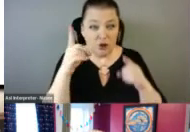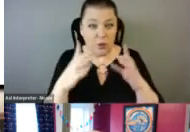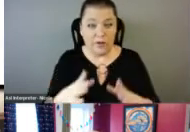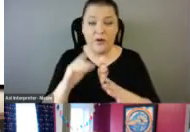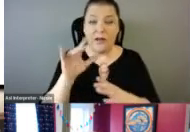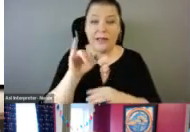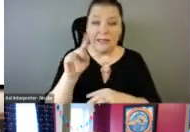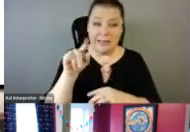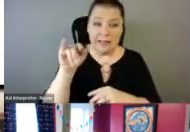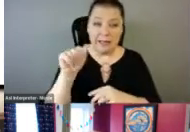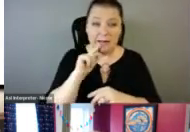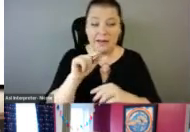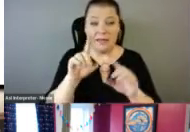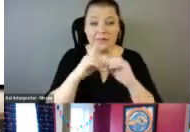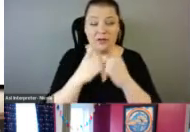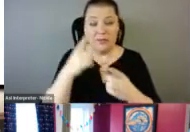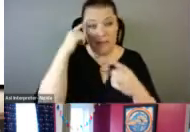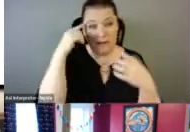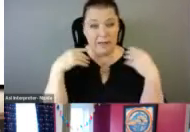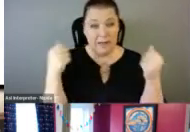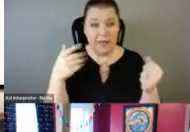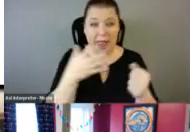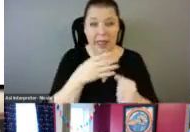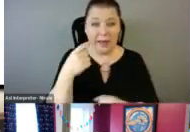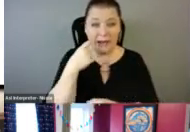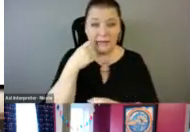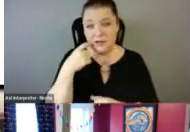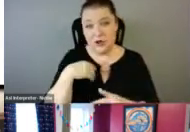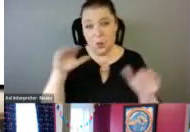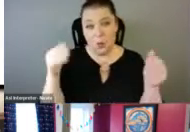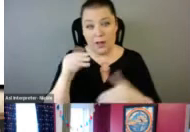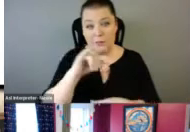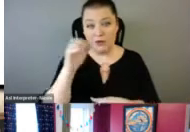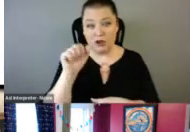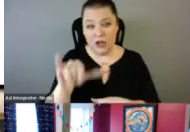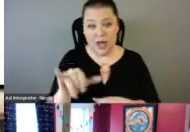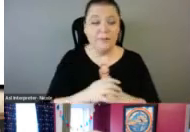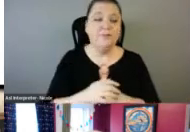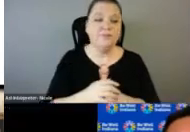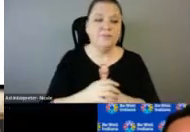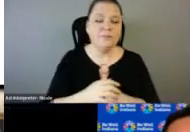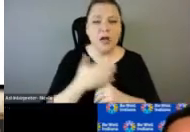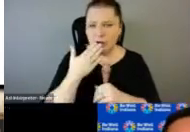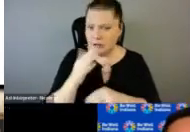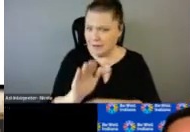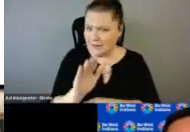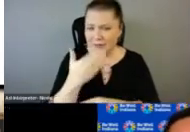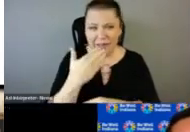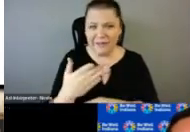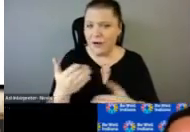of Mental Health and Addiction. Jay, welcome. Jay Chaudhary: Good afternoon. Thank you for having me. I'm super excited to be here. Jay